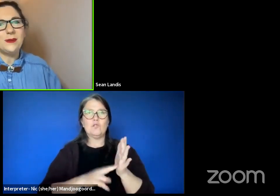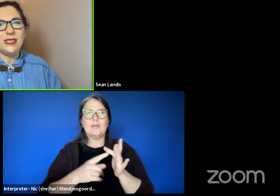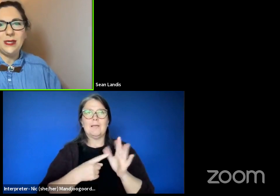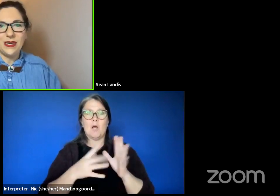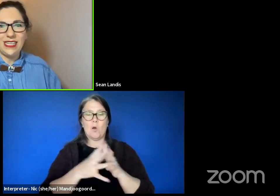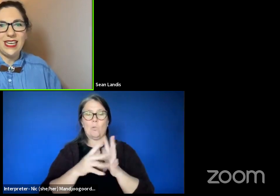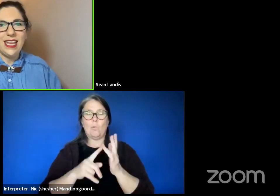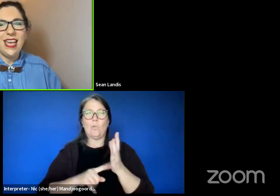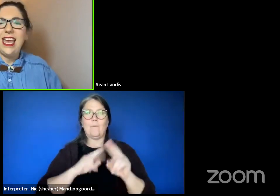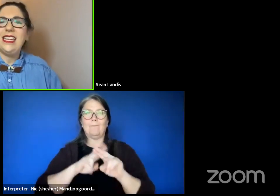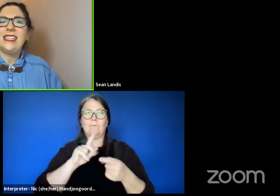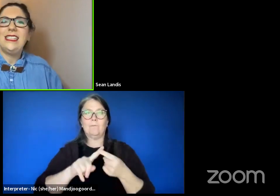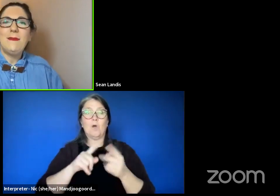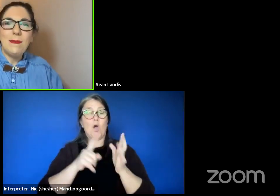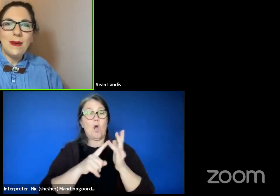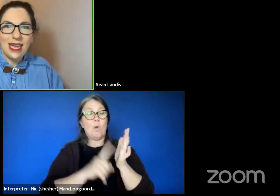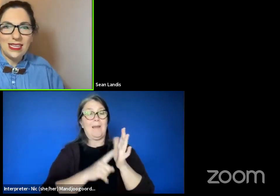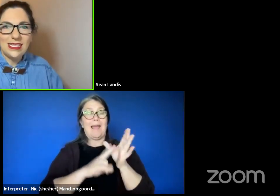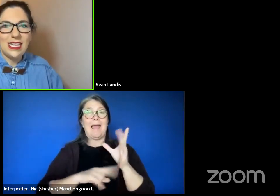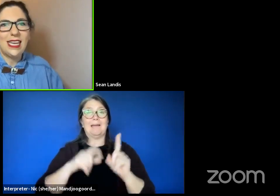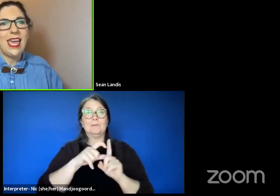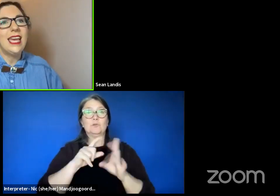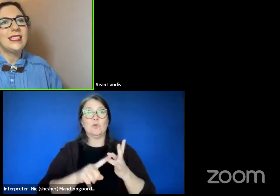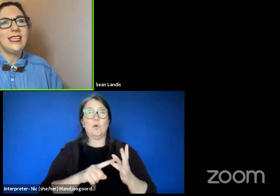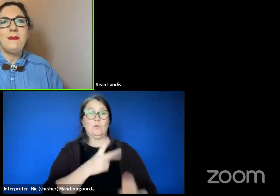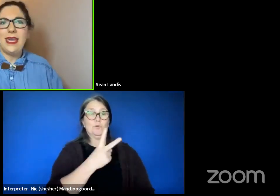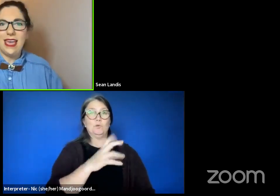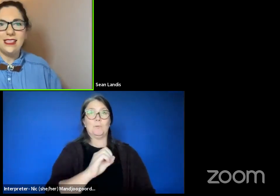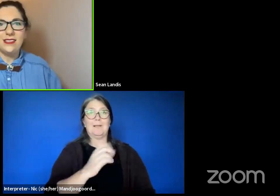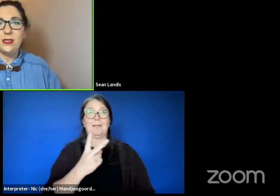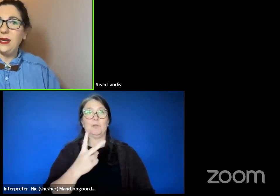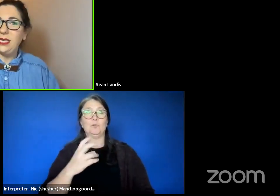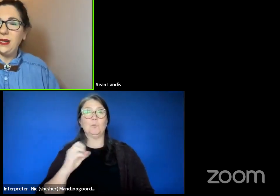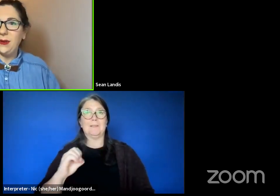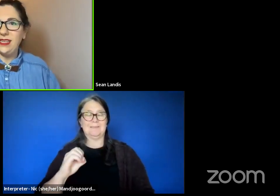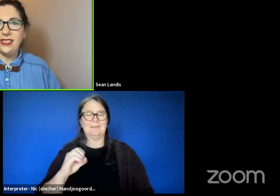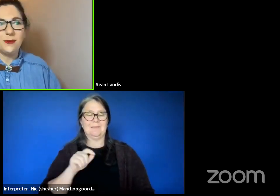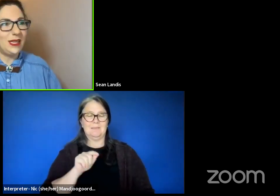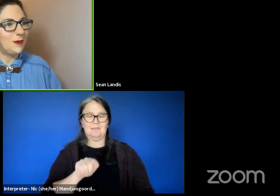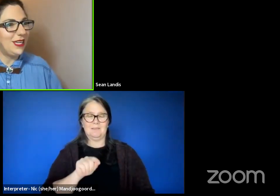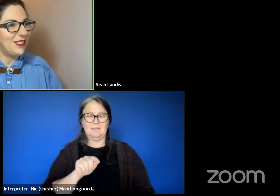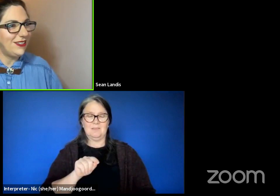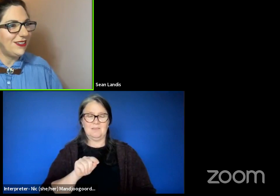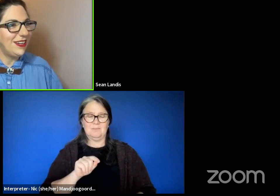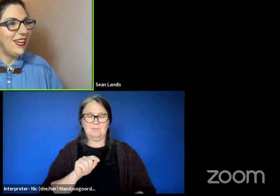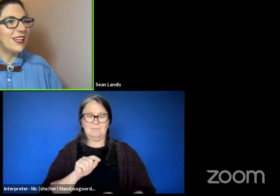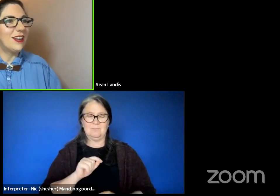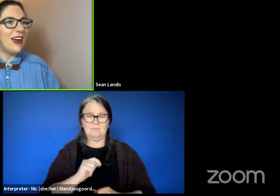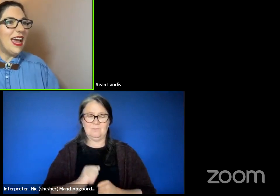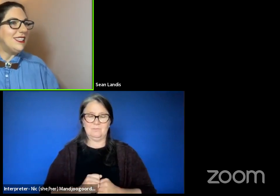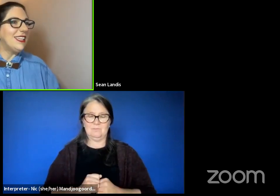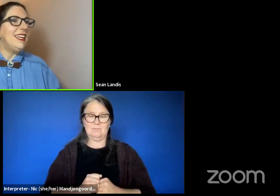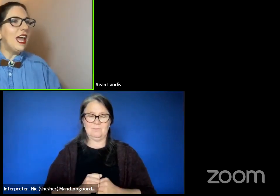Virginia. Woolf Woolf Orlando for Woolf Orlando for Sydney Mardi Gras 2020, and there's a step Gras 2020, and is a step up artist okay XT Bakehouse okay XT Bakehouse for 2021 to two